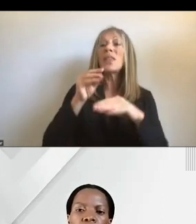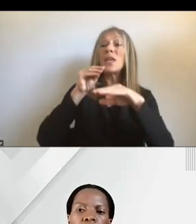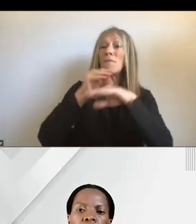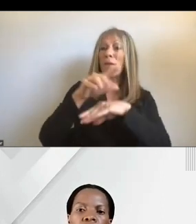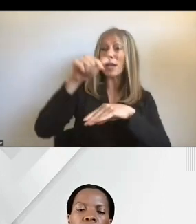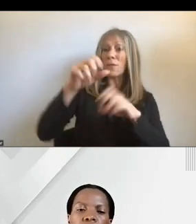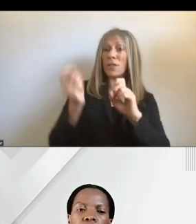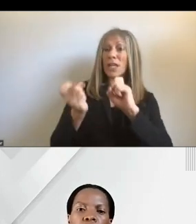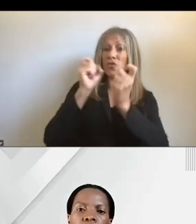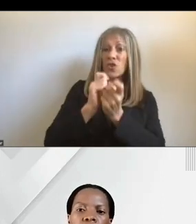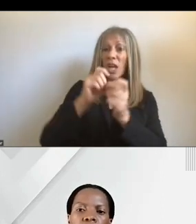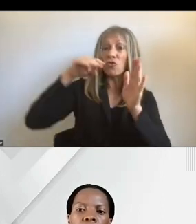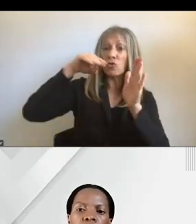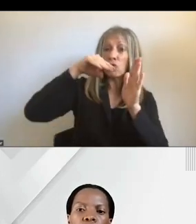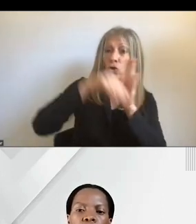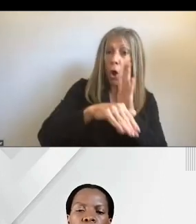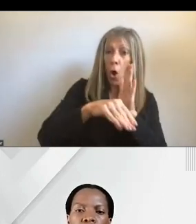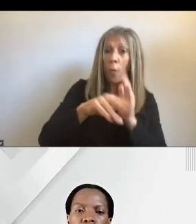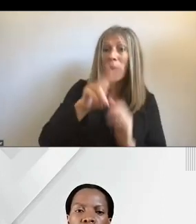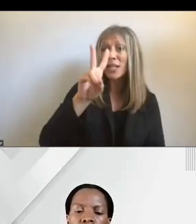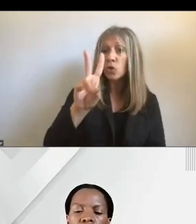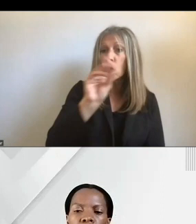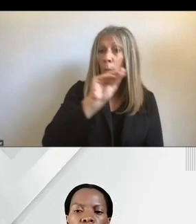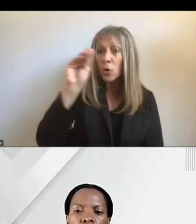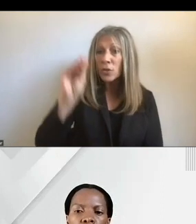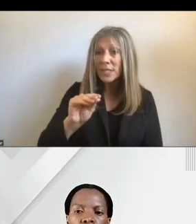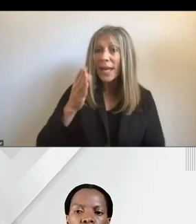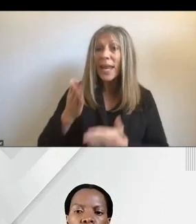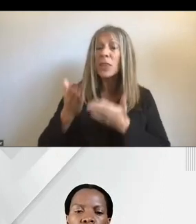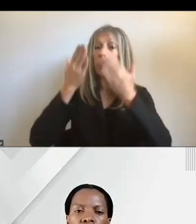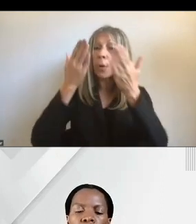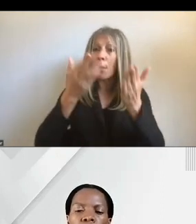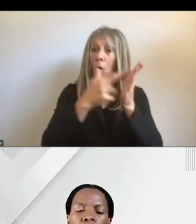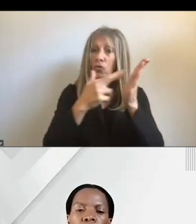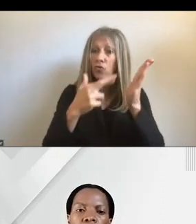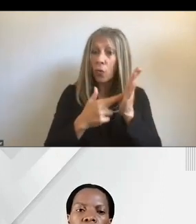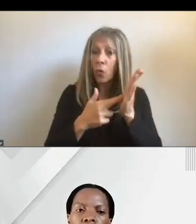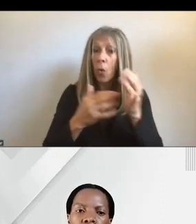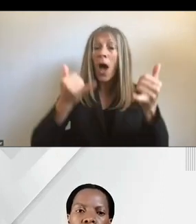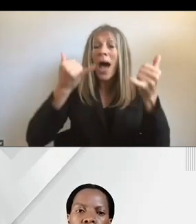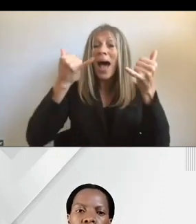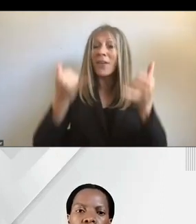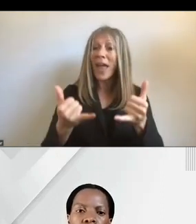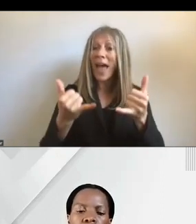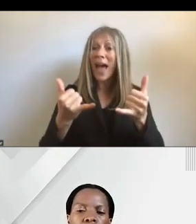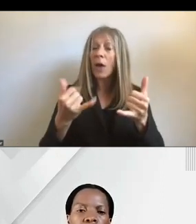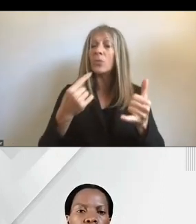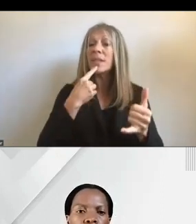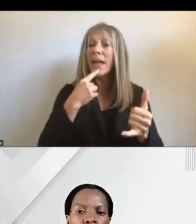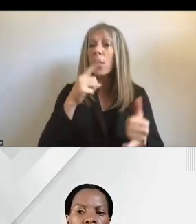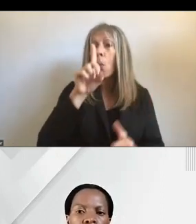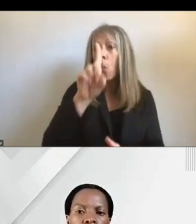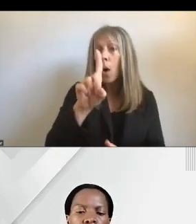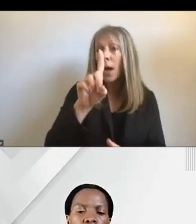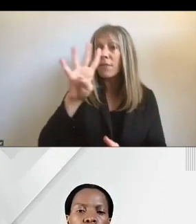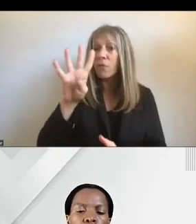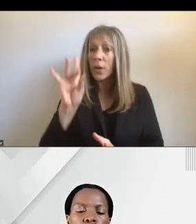this change is that slope stated as two percent in the proposed rule are now stated as 1 in 48, or